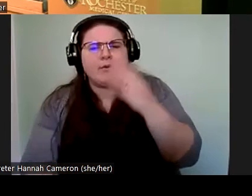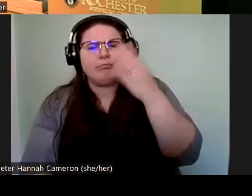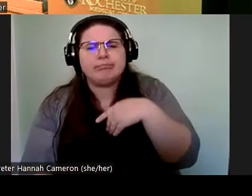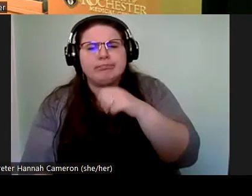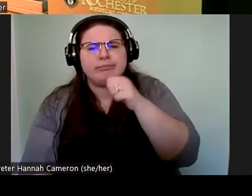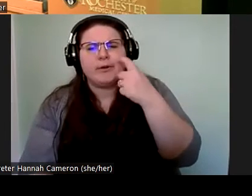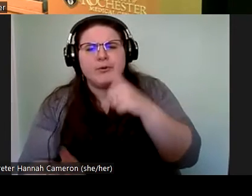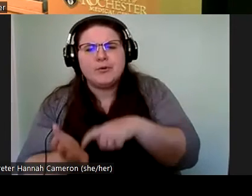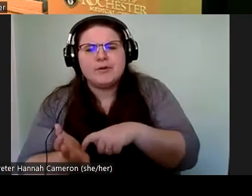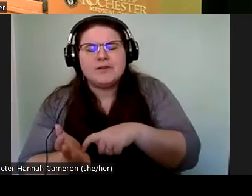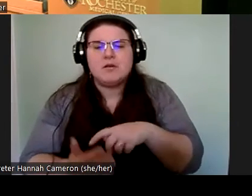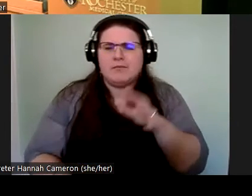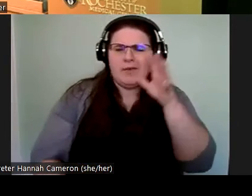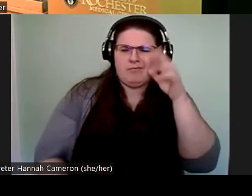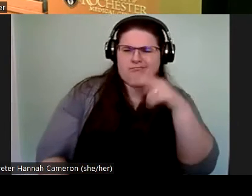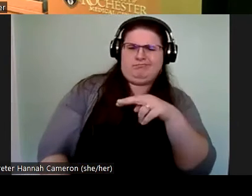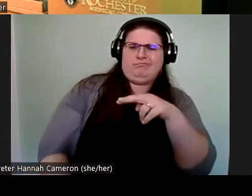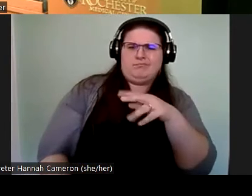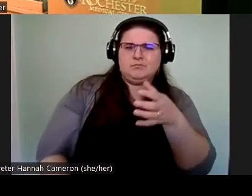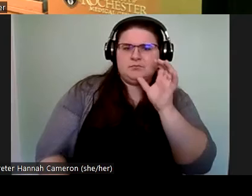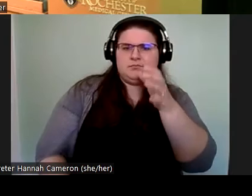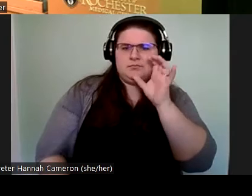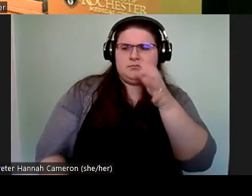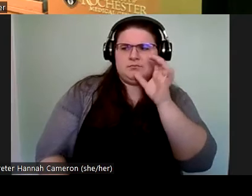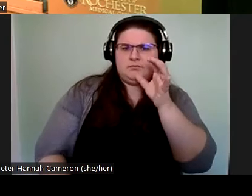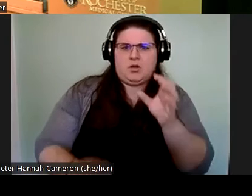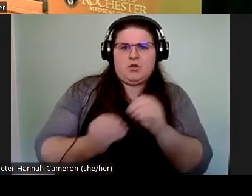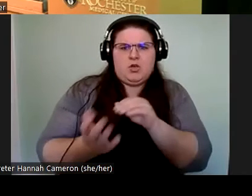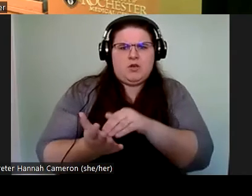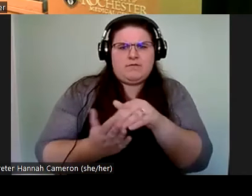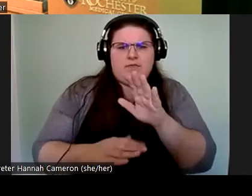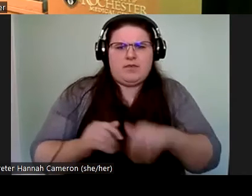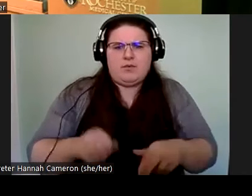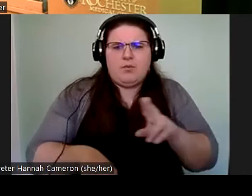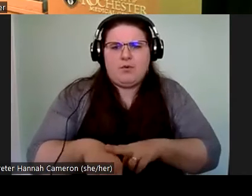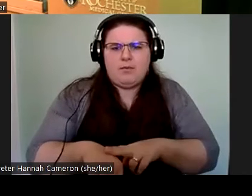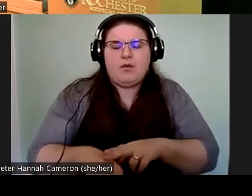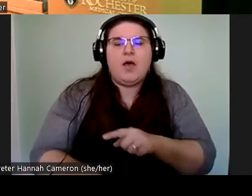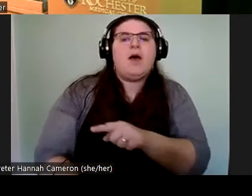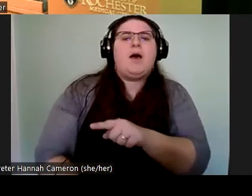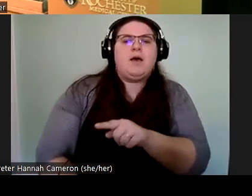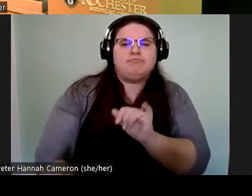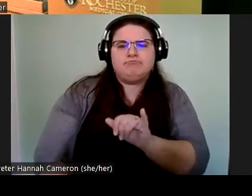diabetes which also occurs often with people with serious mental illnesses so here's some ways that